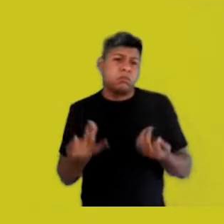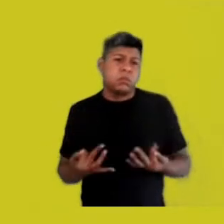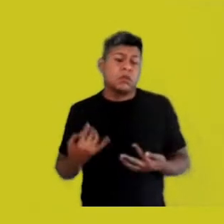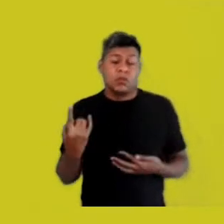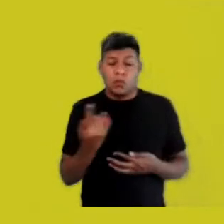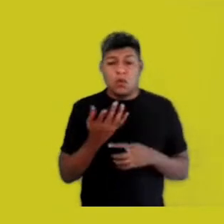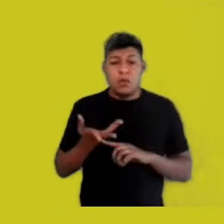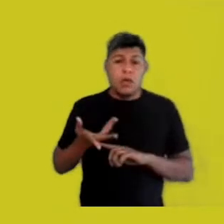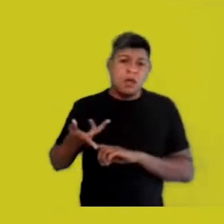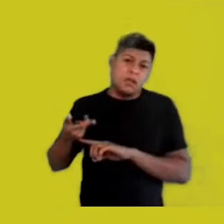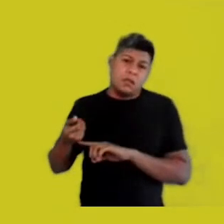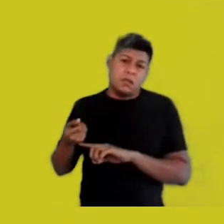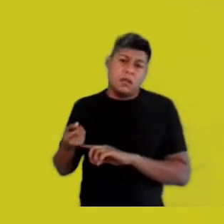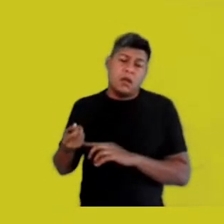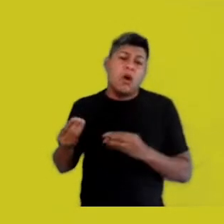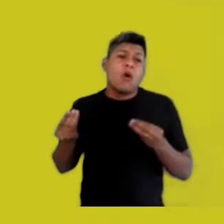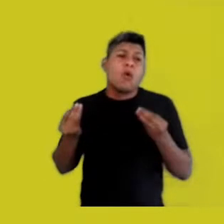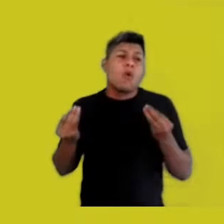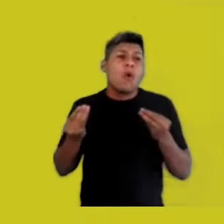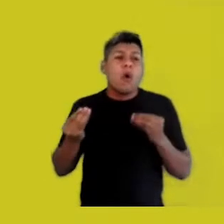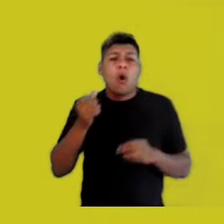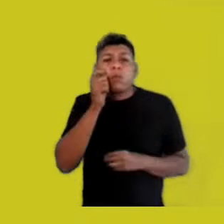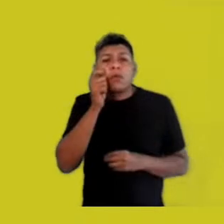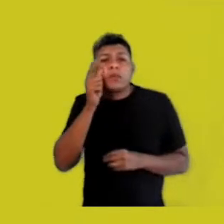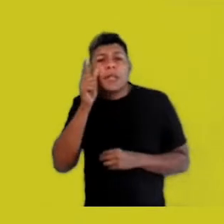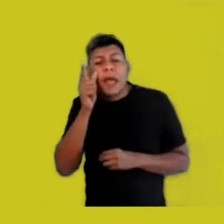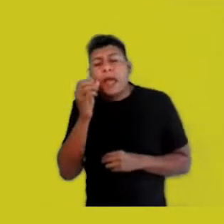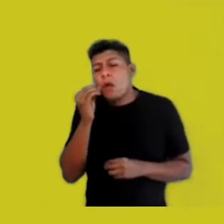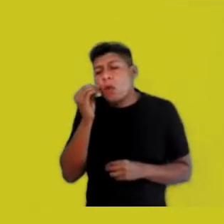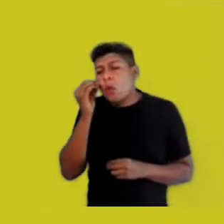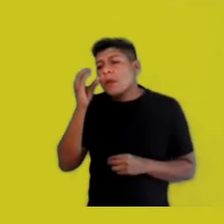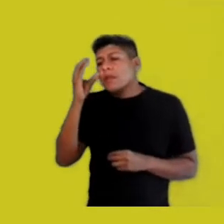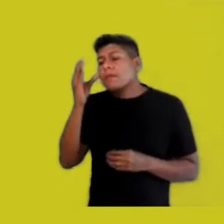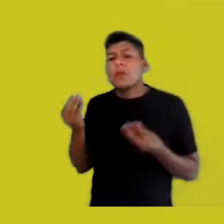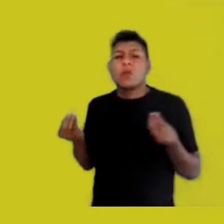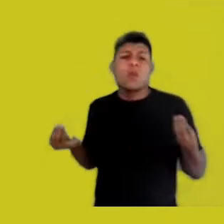From what notions and knowledge? This is the guiding question